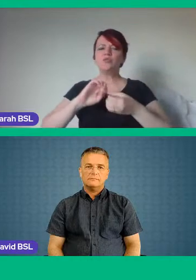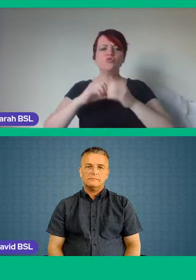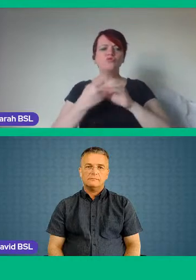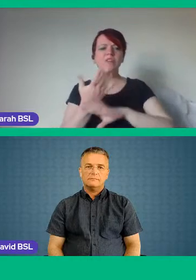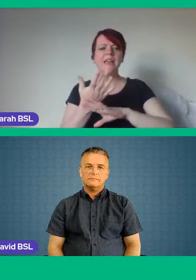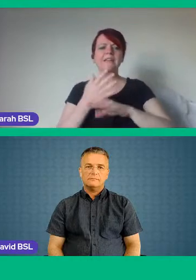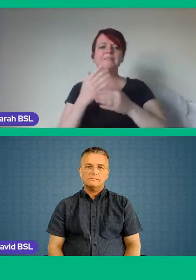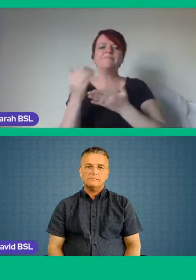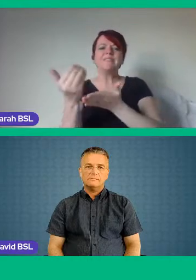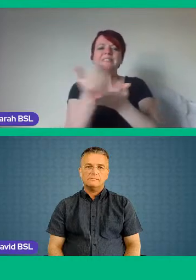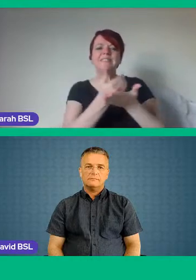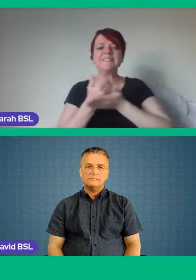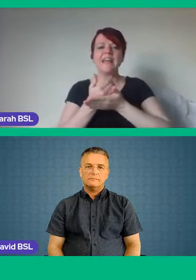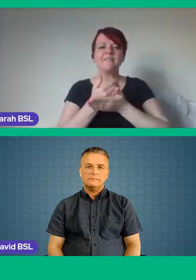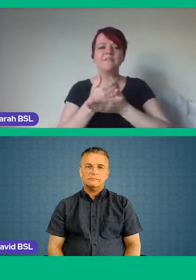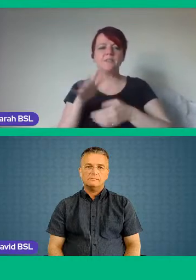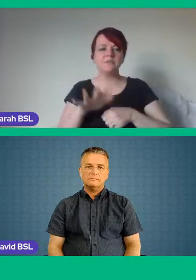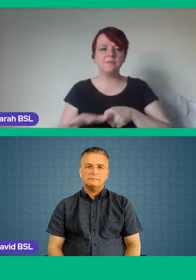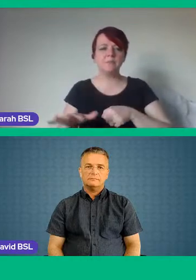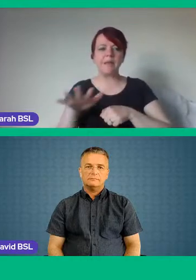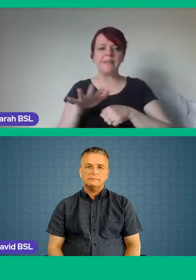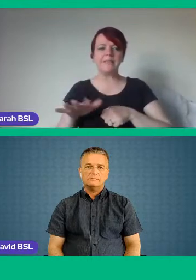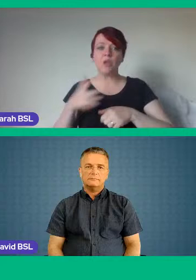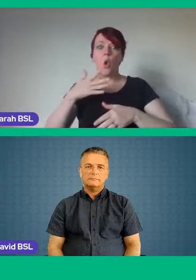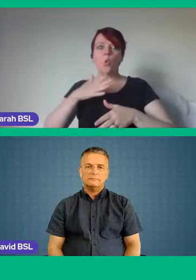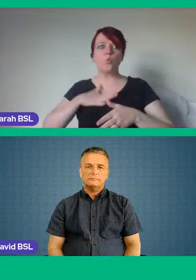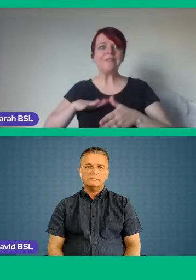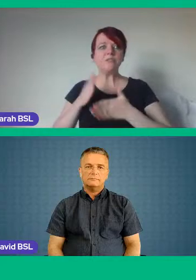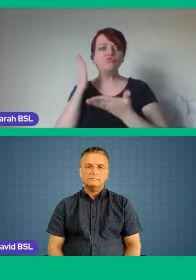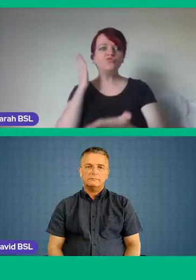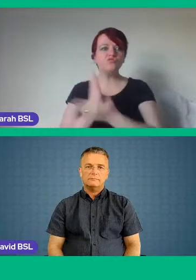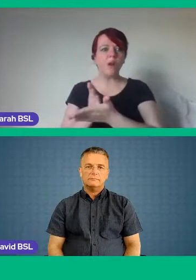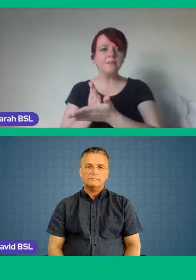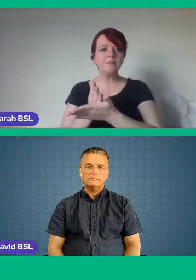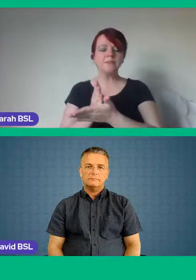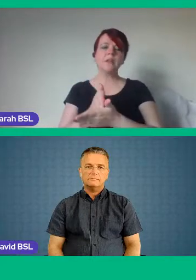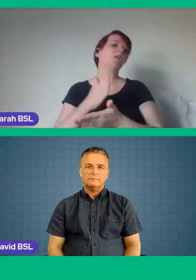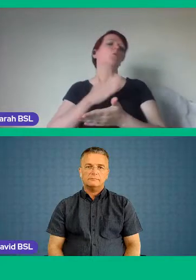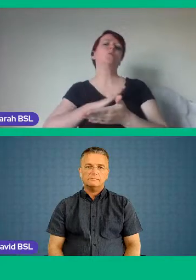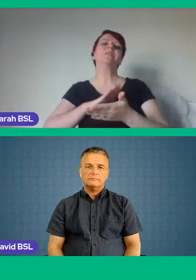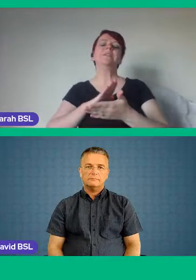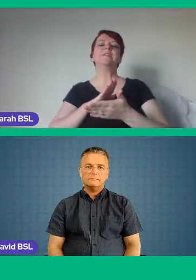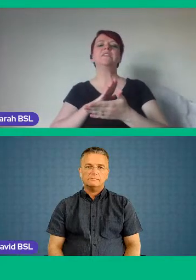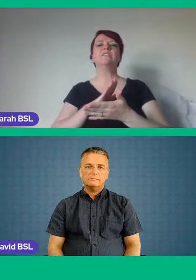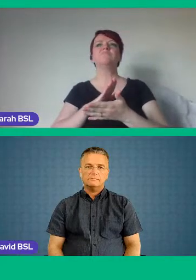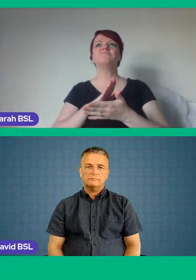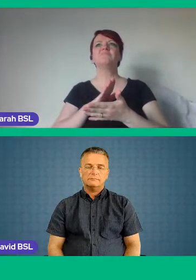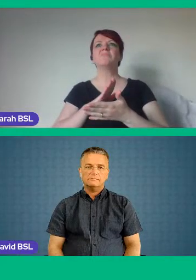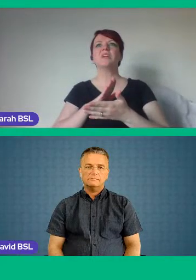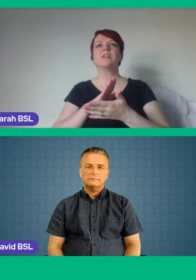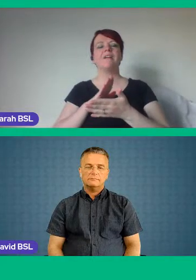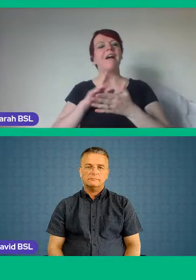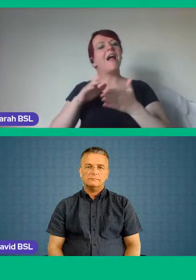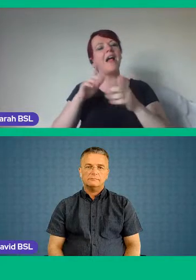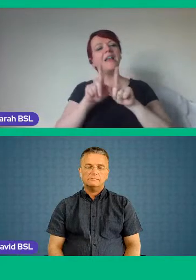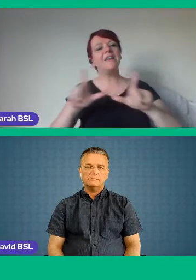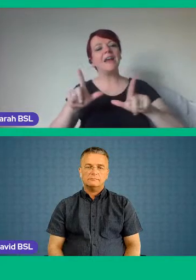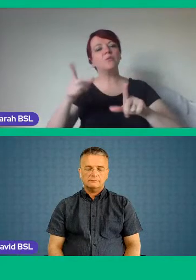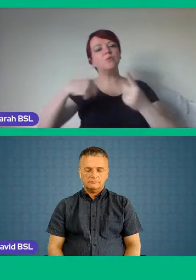which is inherent in any creative endeavour. To do that, we need to create safe spaces. We need to create trust between us.